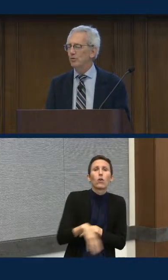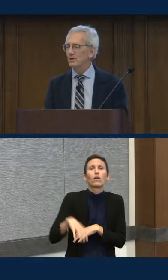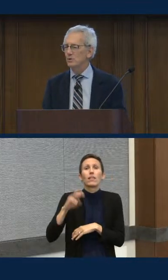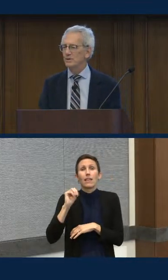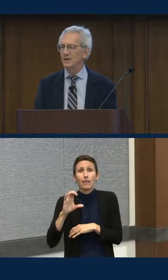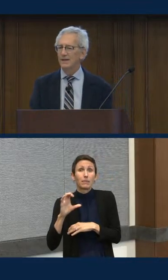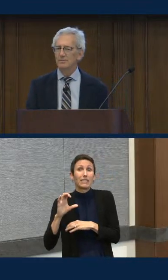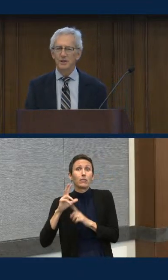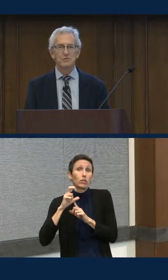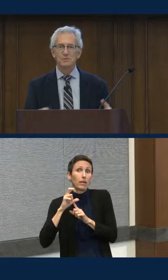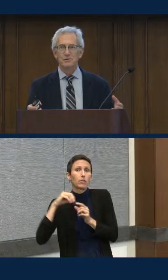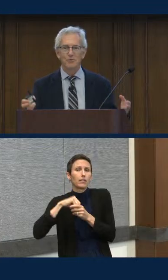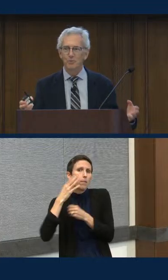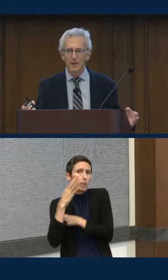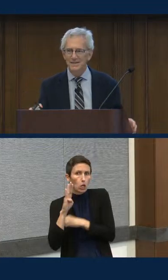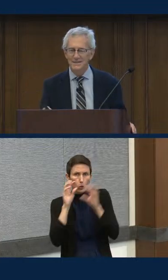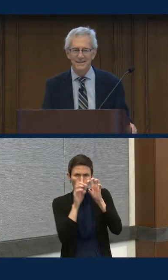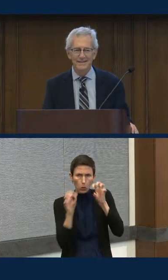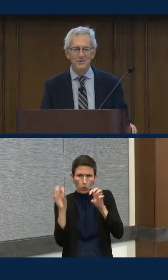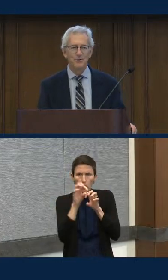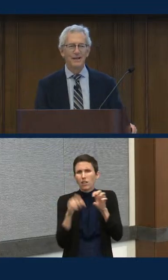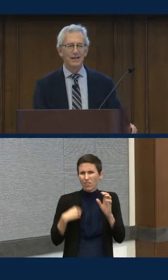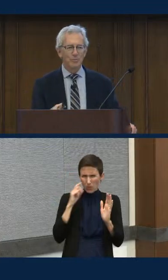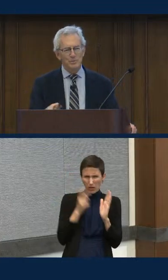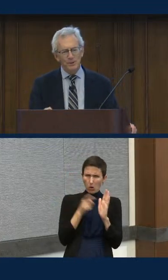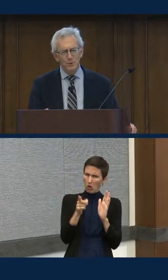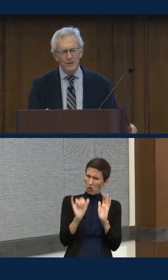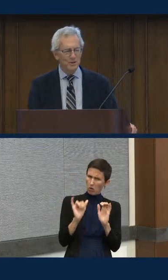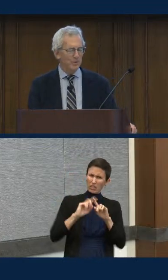knew it is in different places